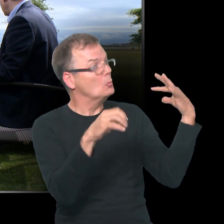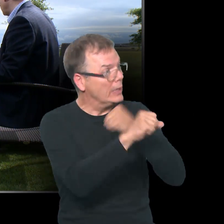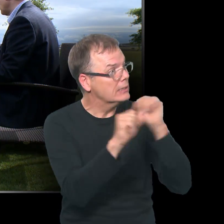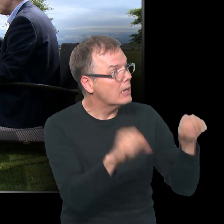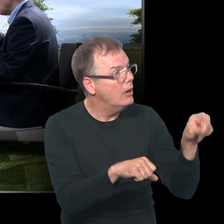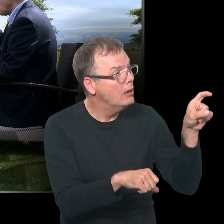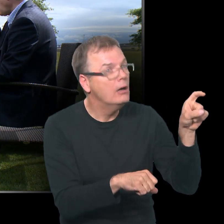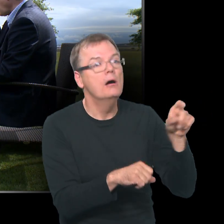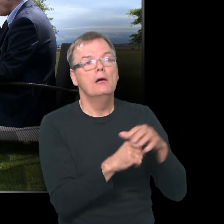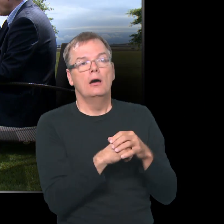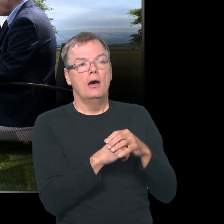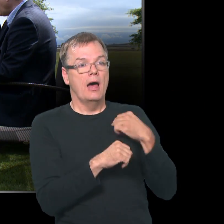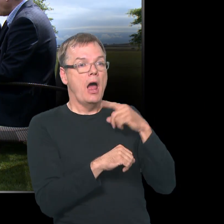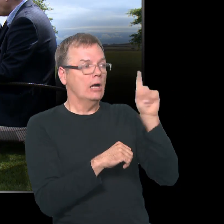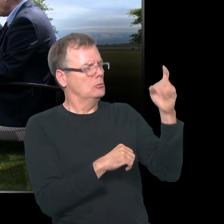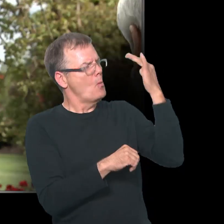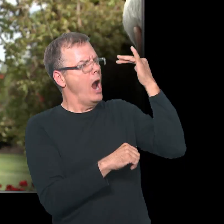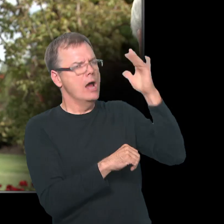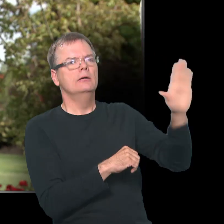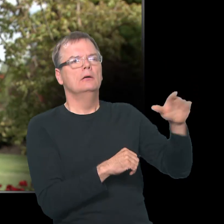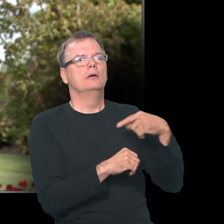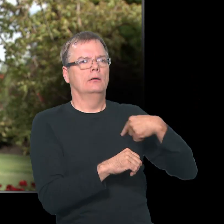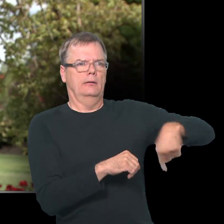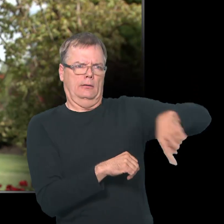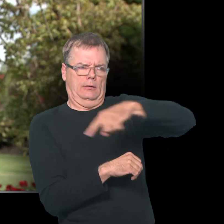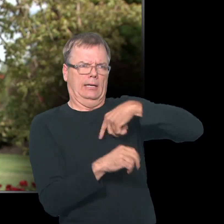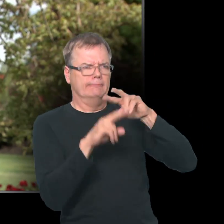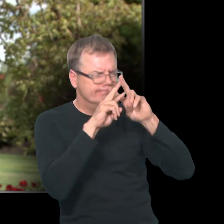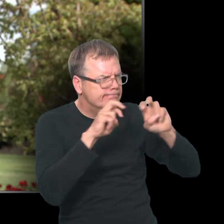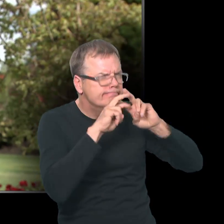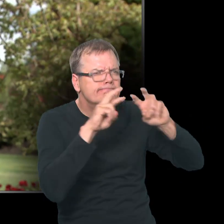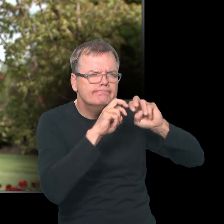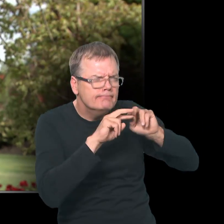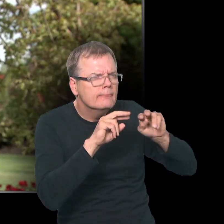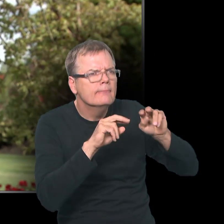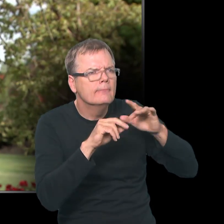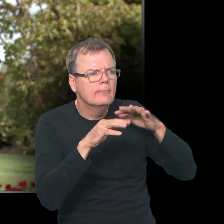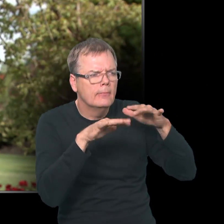And I ask that because more and more analysts and generals say,